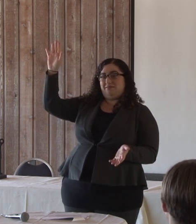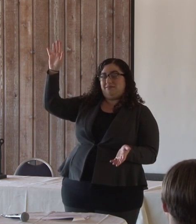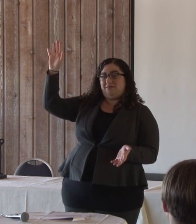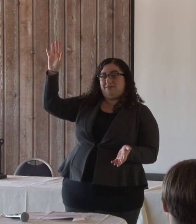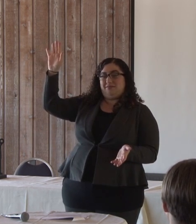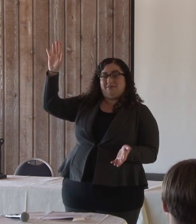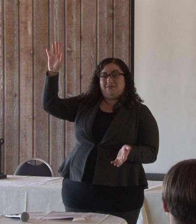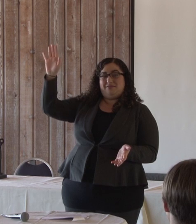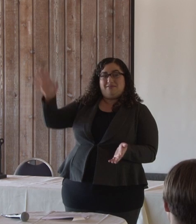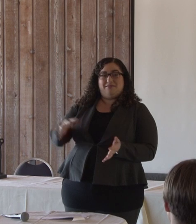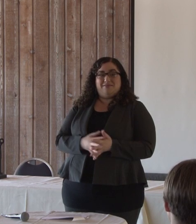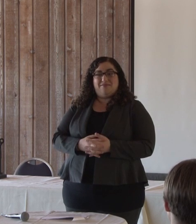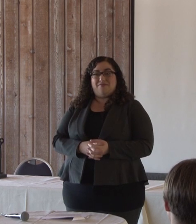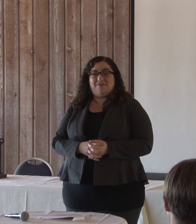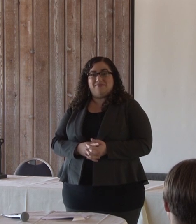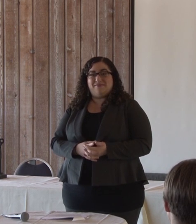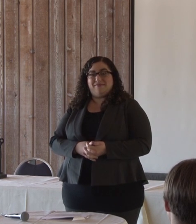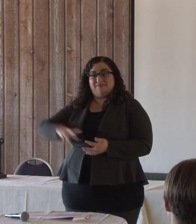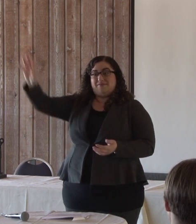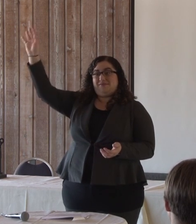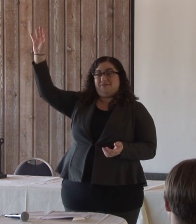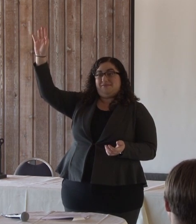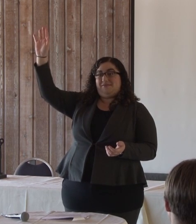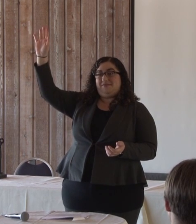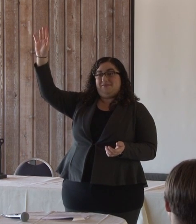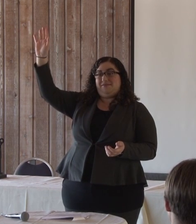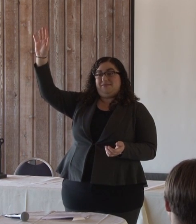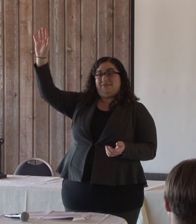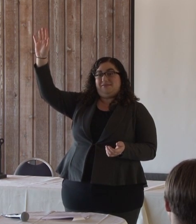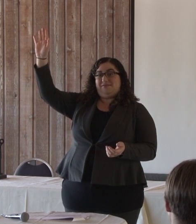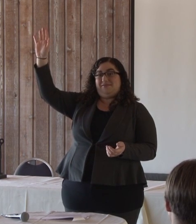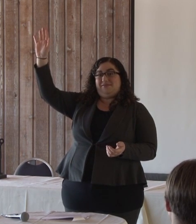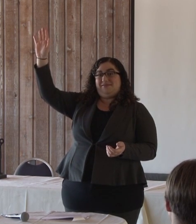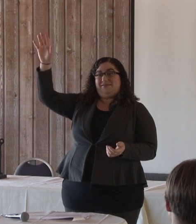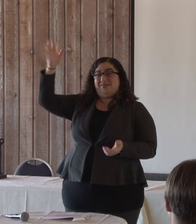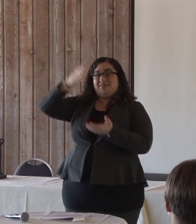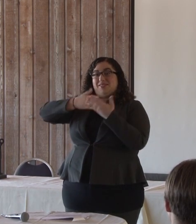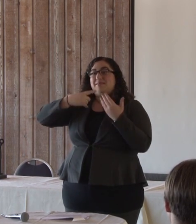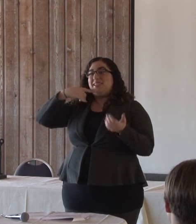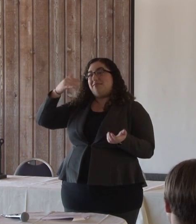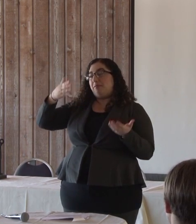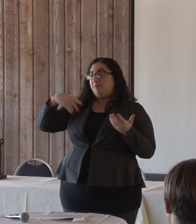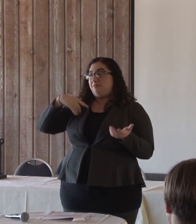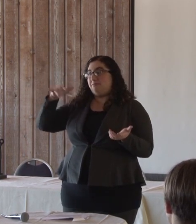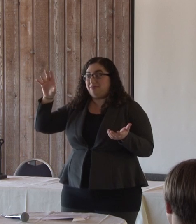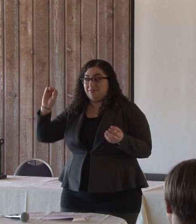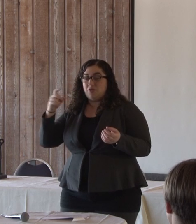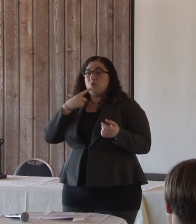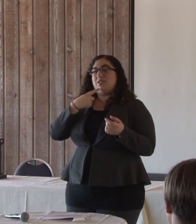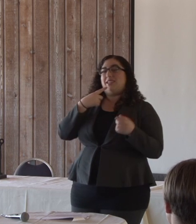What do you guys think? Who thinks yes by a show of hands you should you do the dual roles during that meeting?